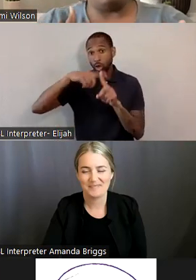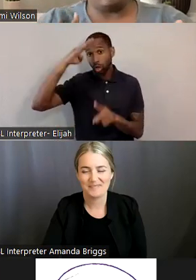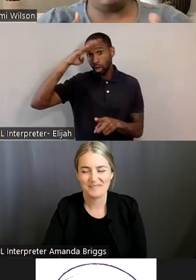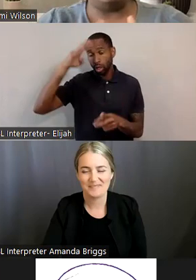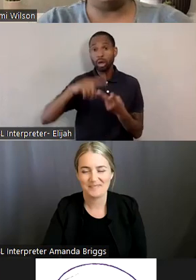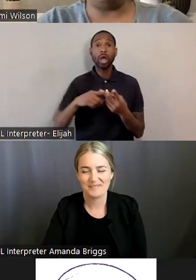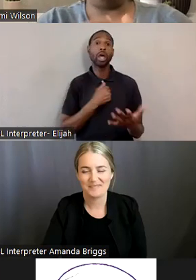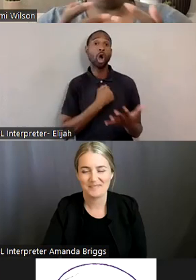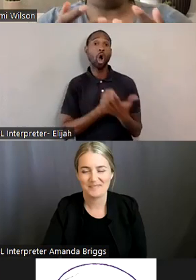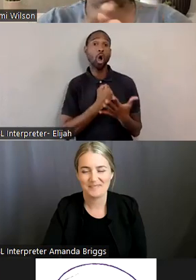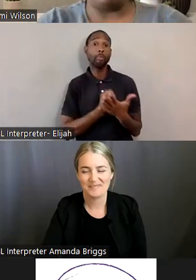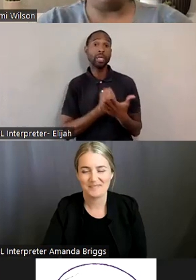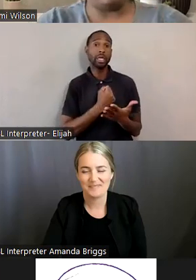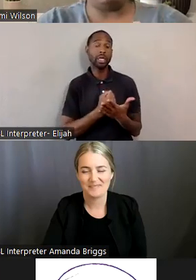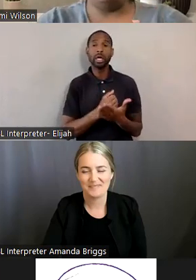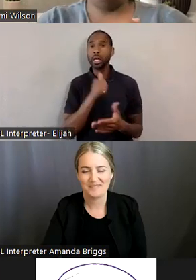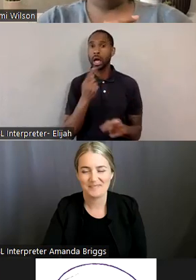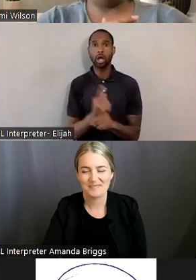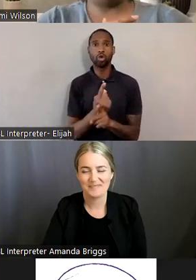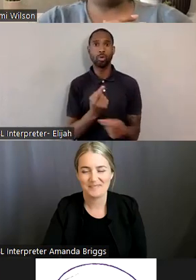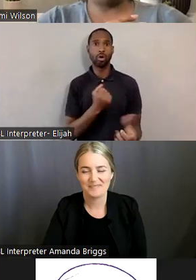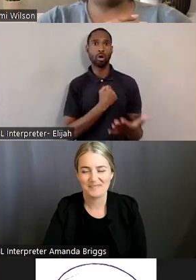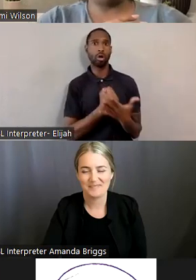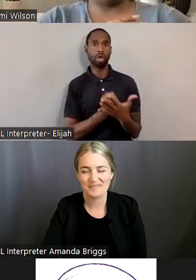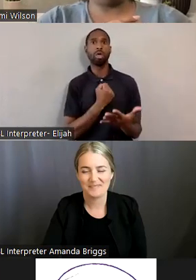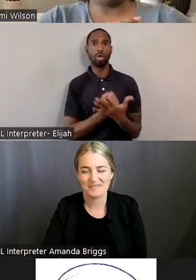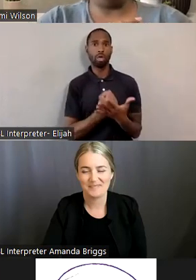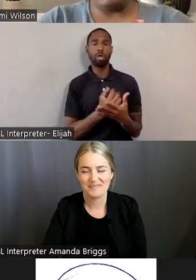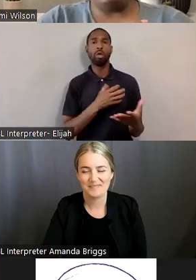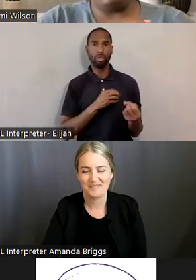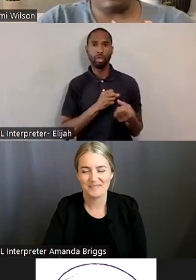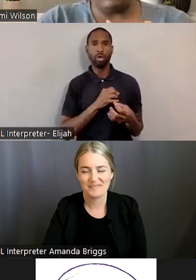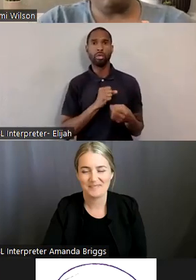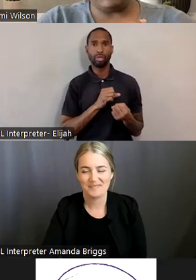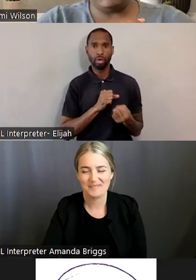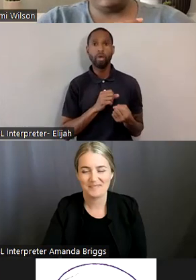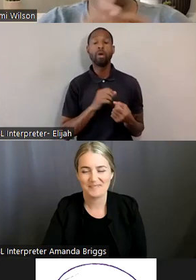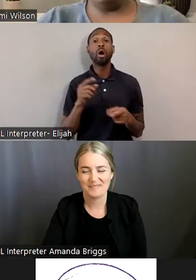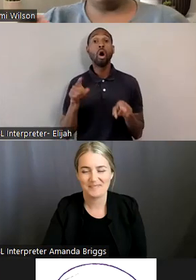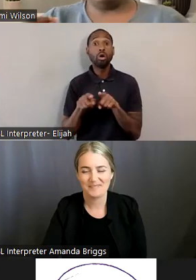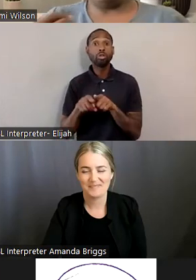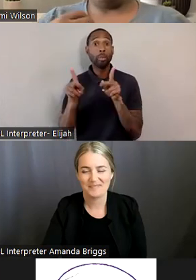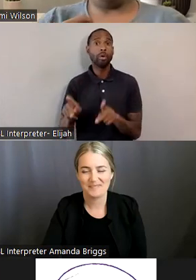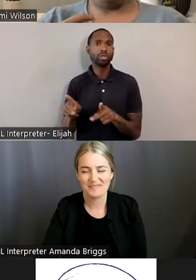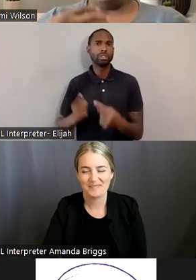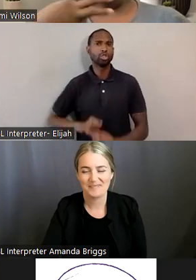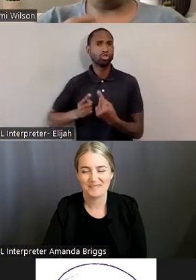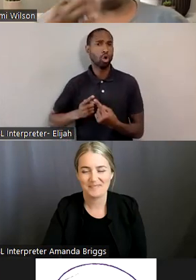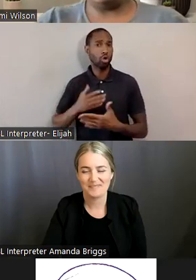irregular heartbeat. They can also have difficulty breathing, but their breathing